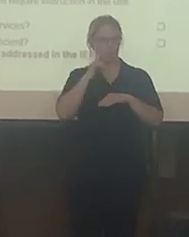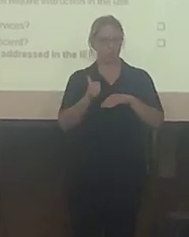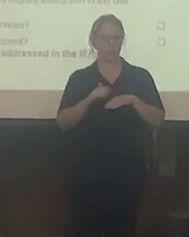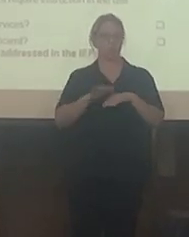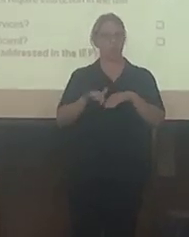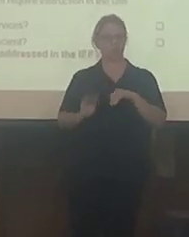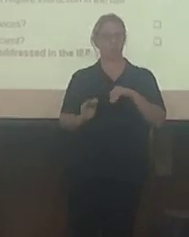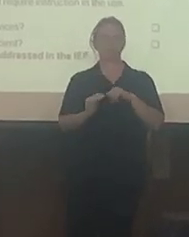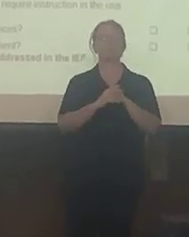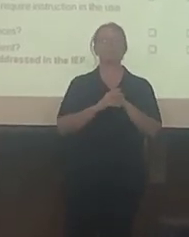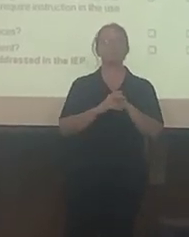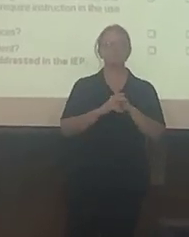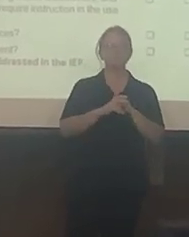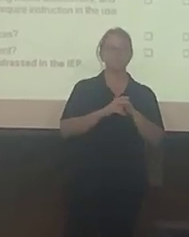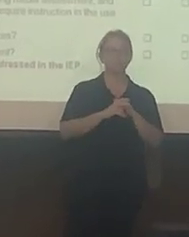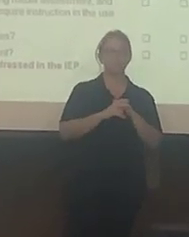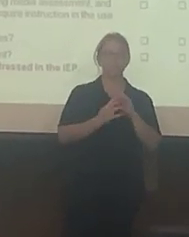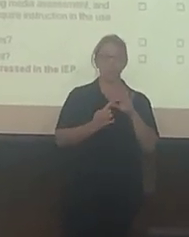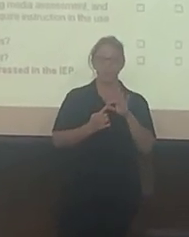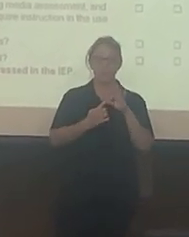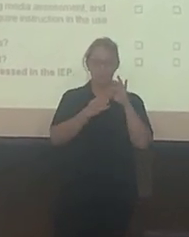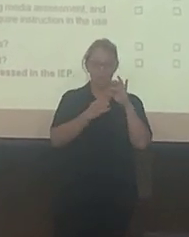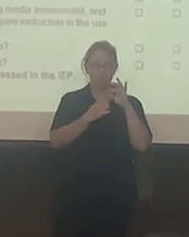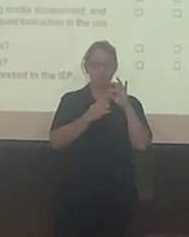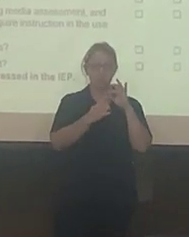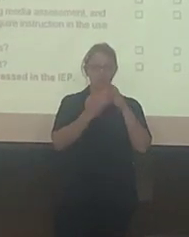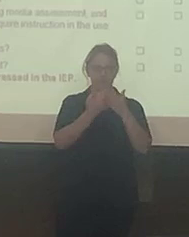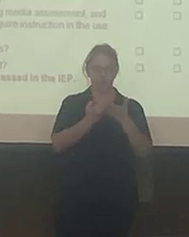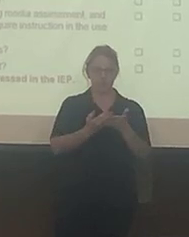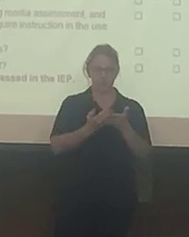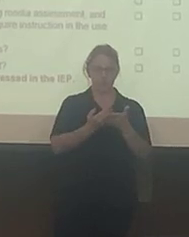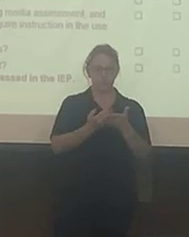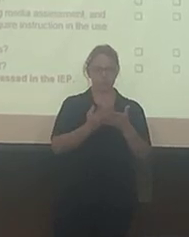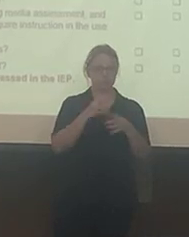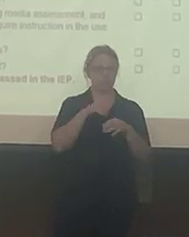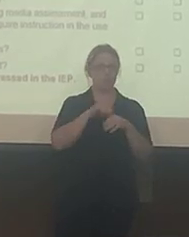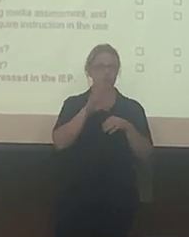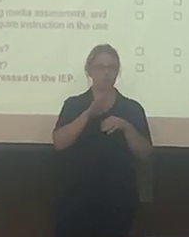so consideration special factors this is also in your in your packet and we put we've added some